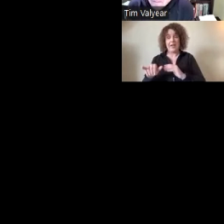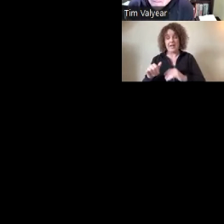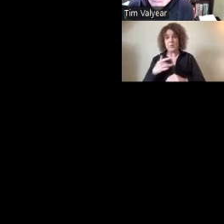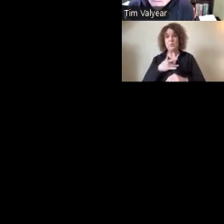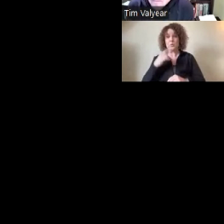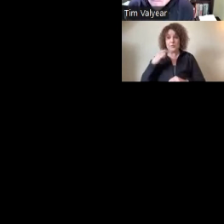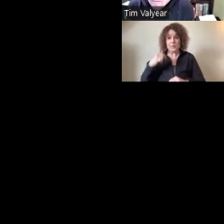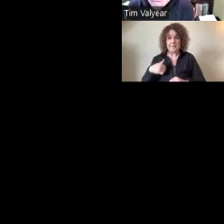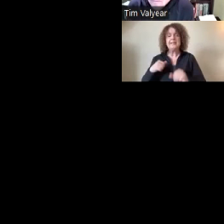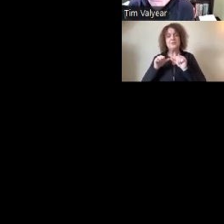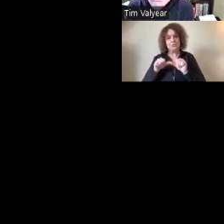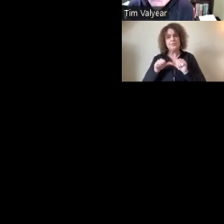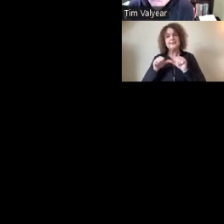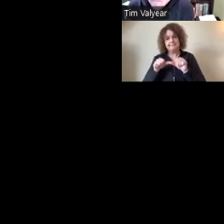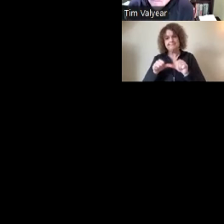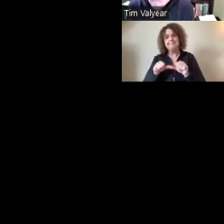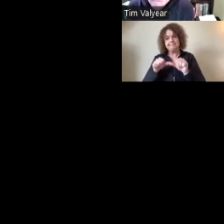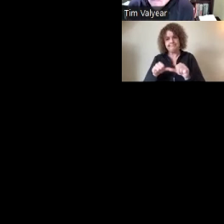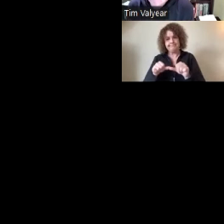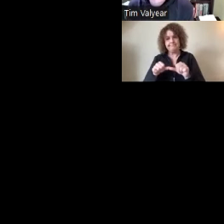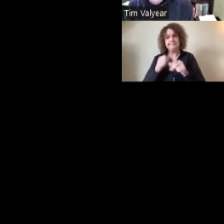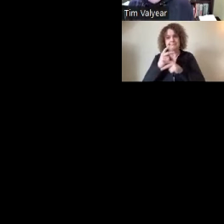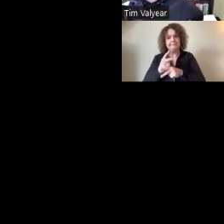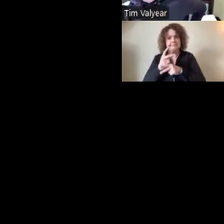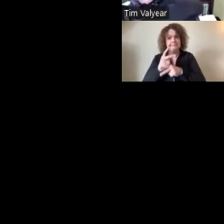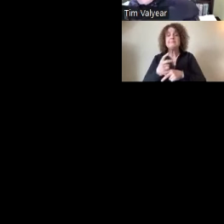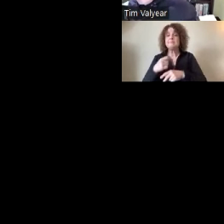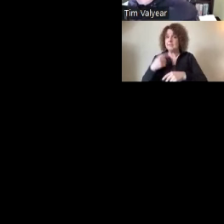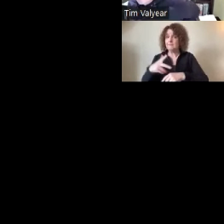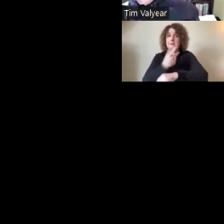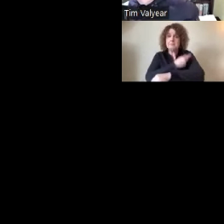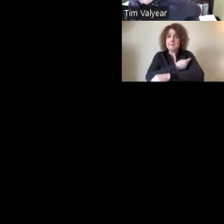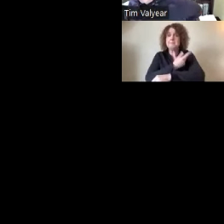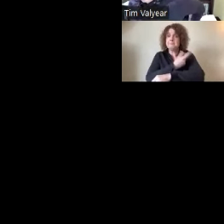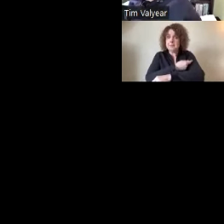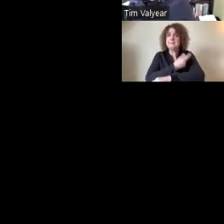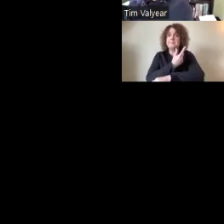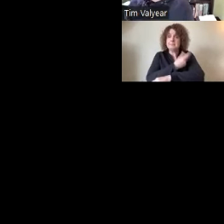of concerned. But when I saw the Swiss cheese model, it